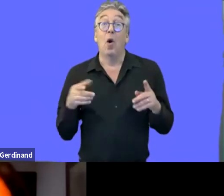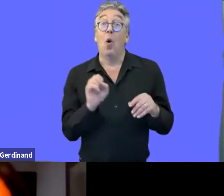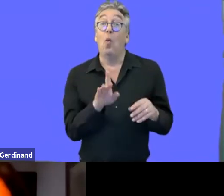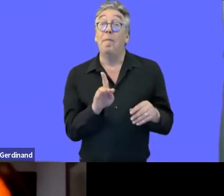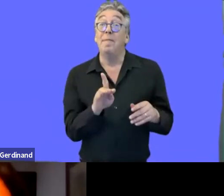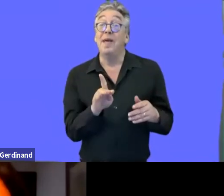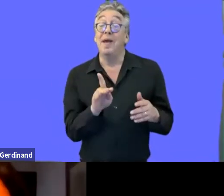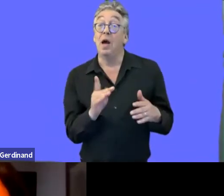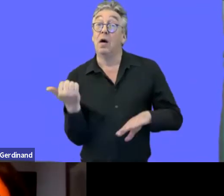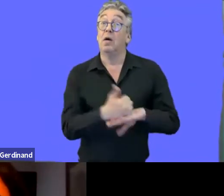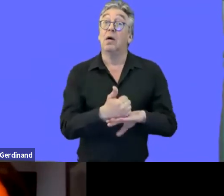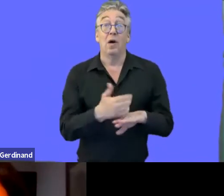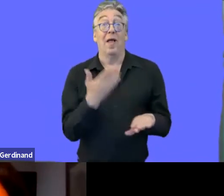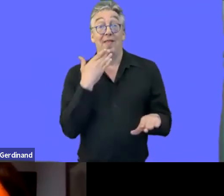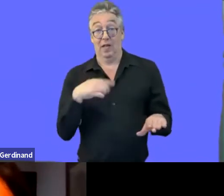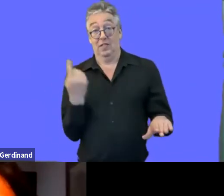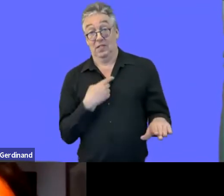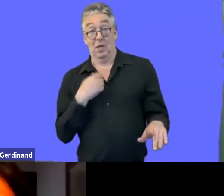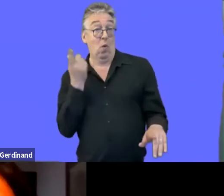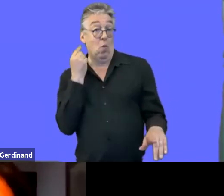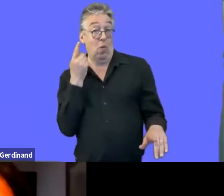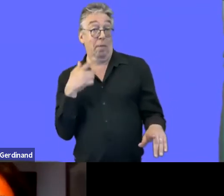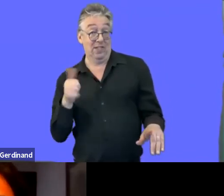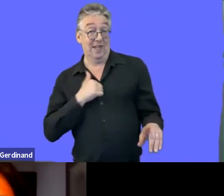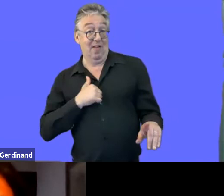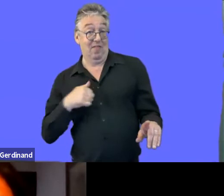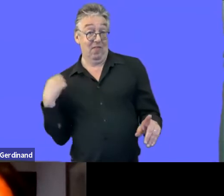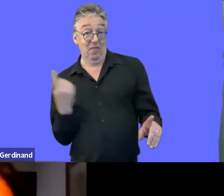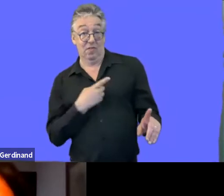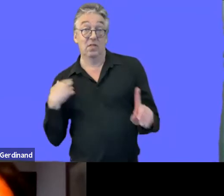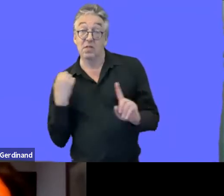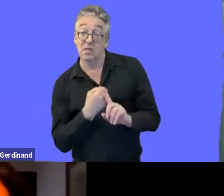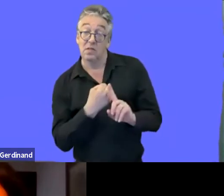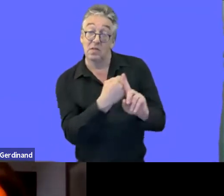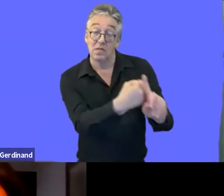So moving on, you have already heard about the communications procedure